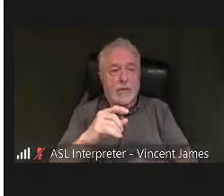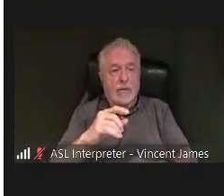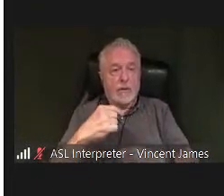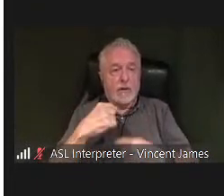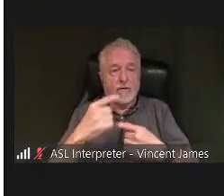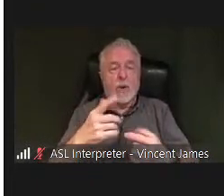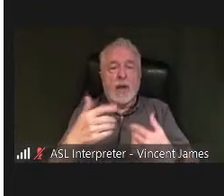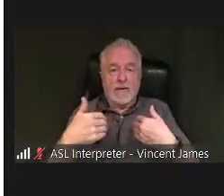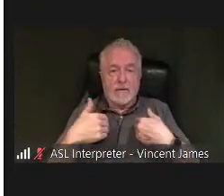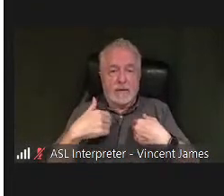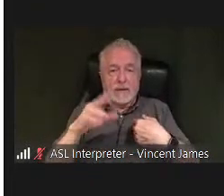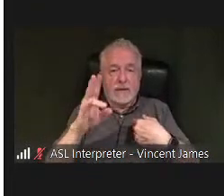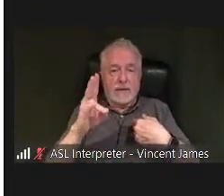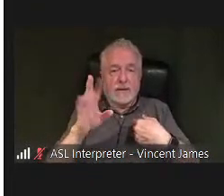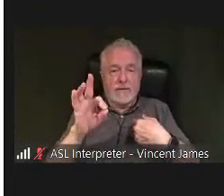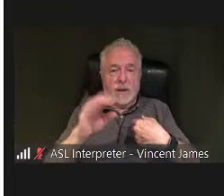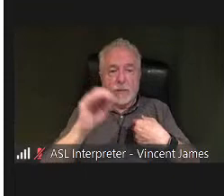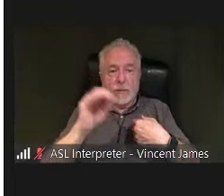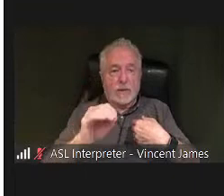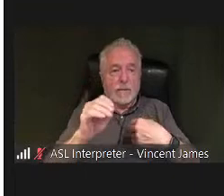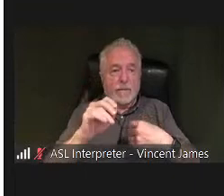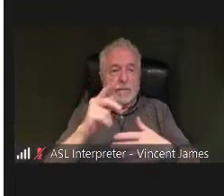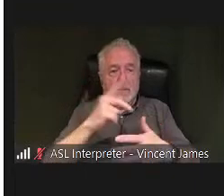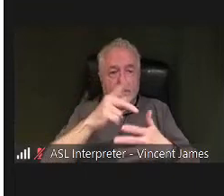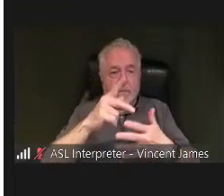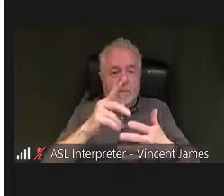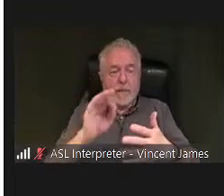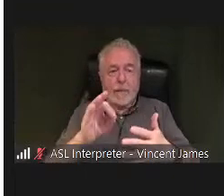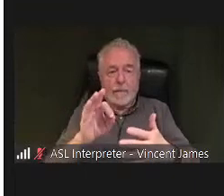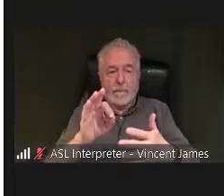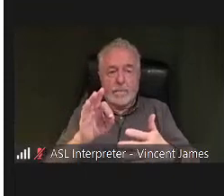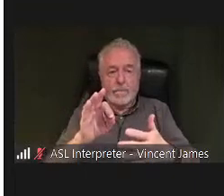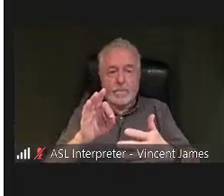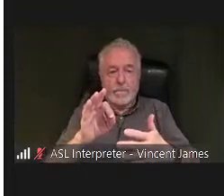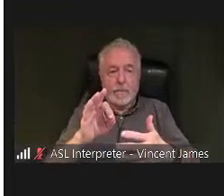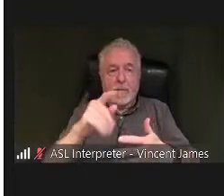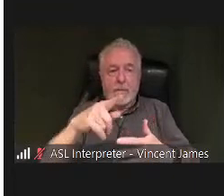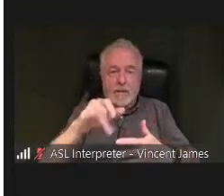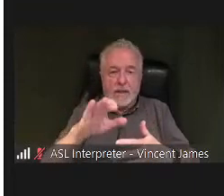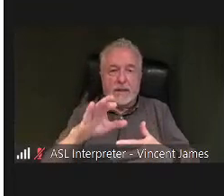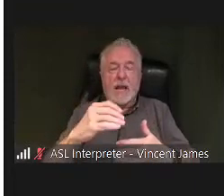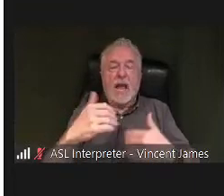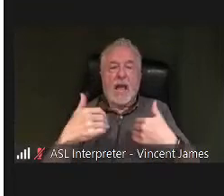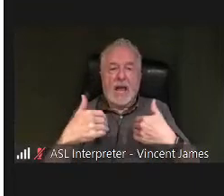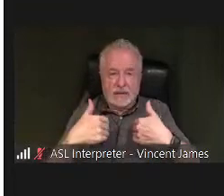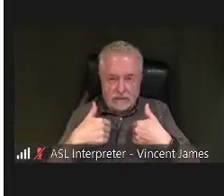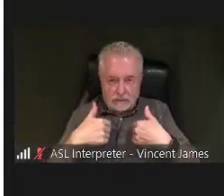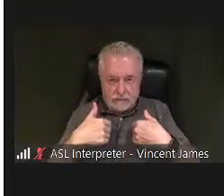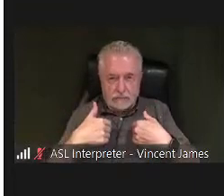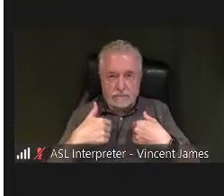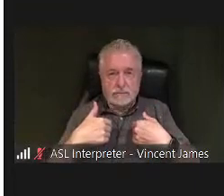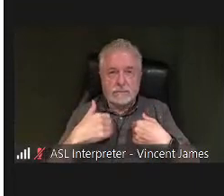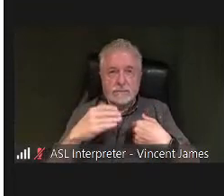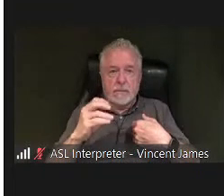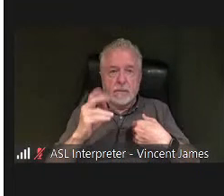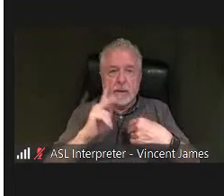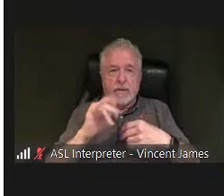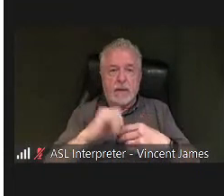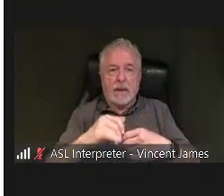we have seventy nine percent of the public have been people that are eligible.